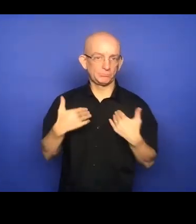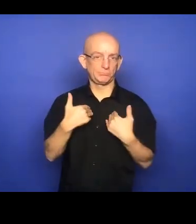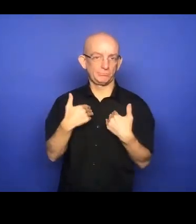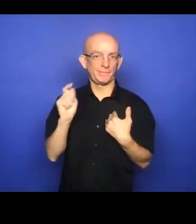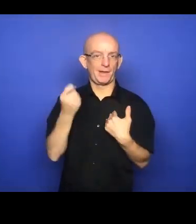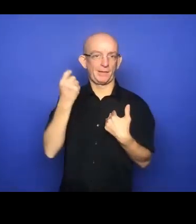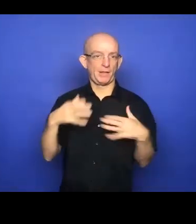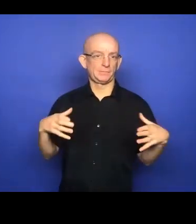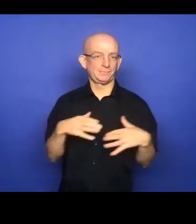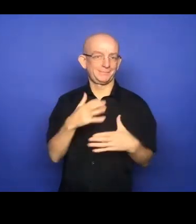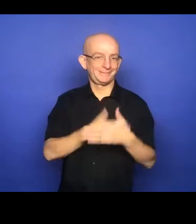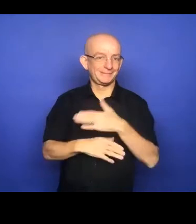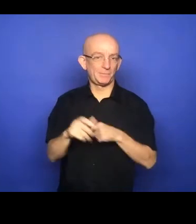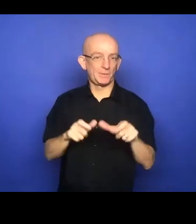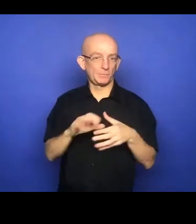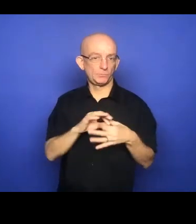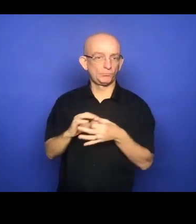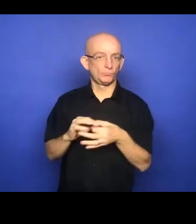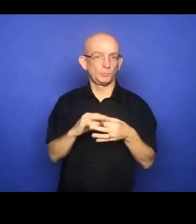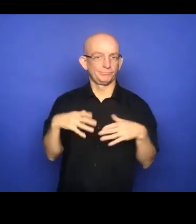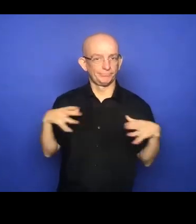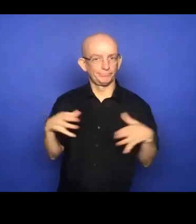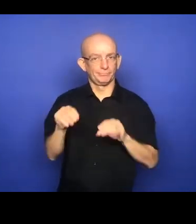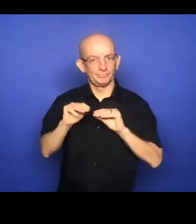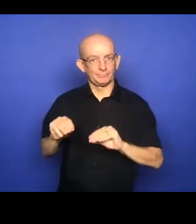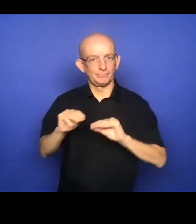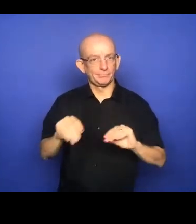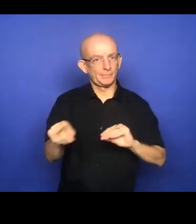through trainings on disability data including the use of